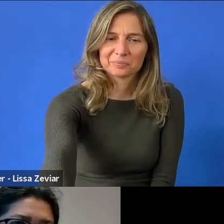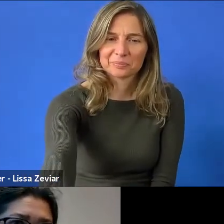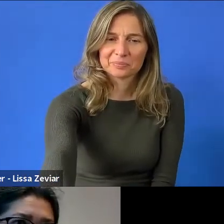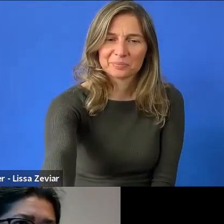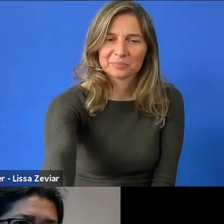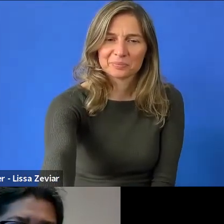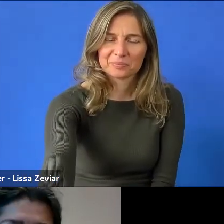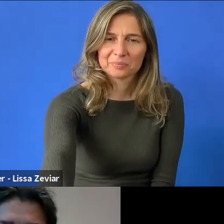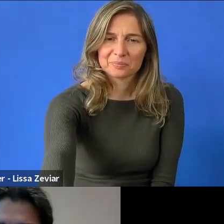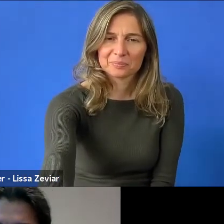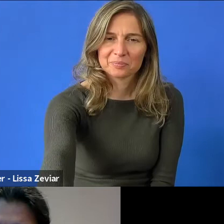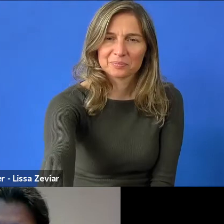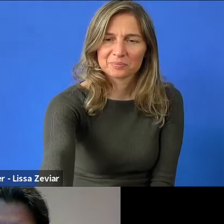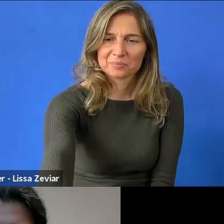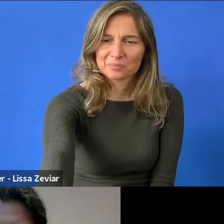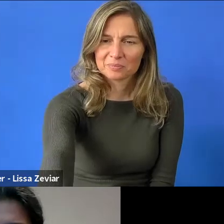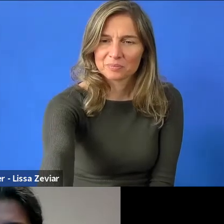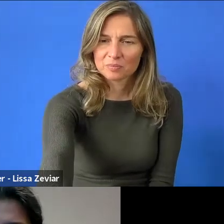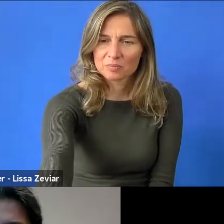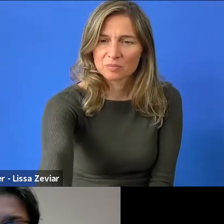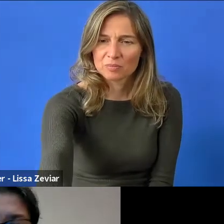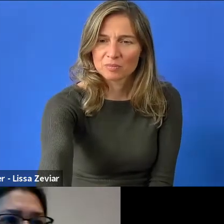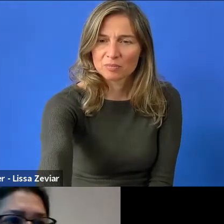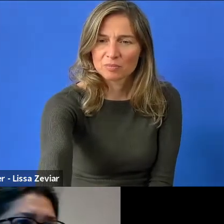It was working before but it's not working now...